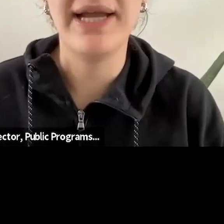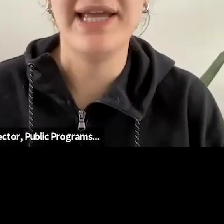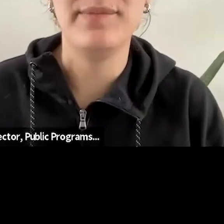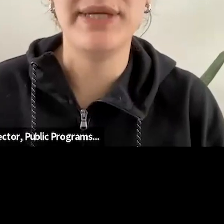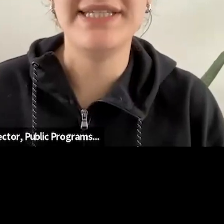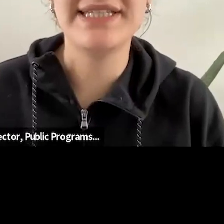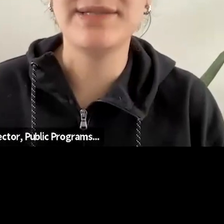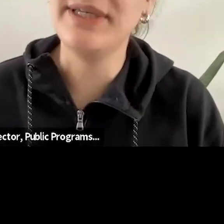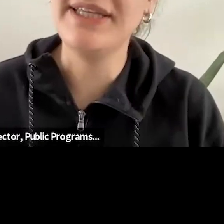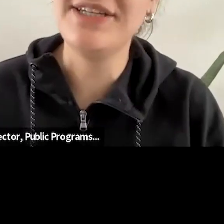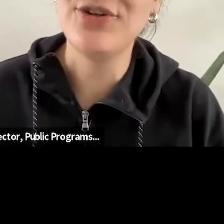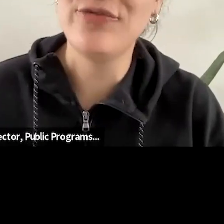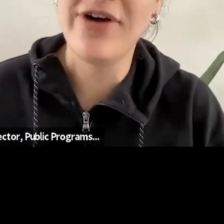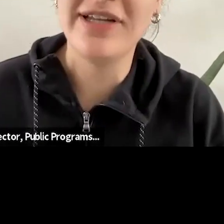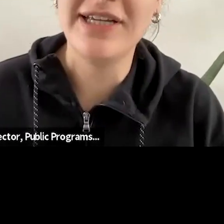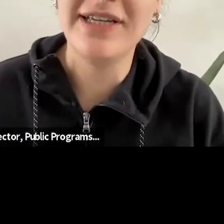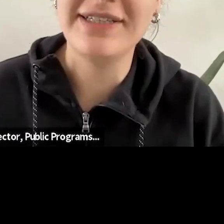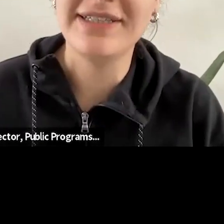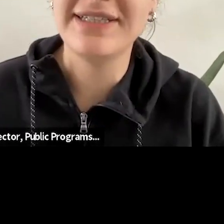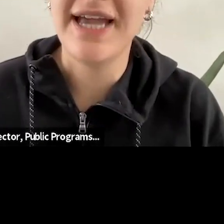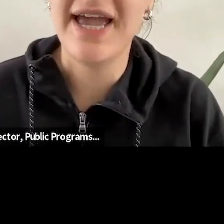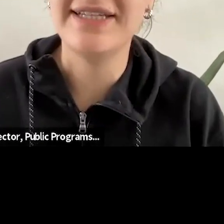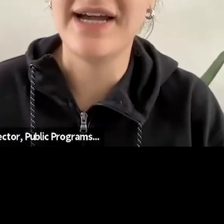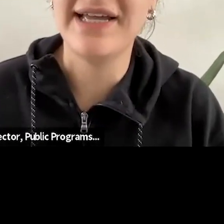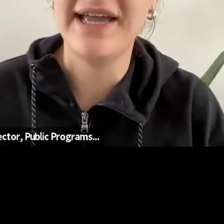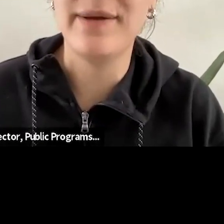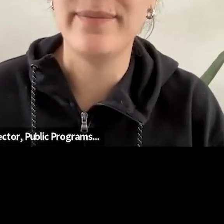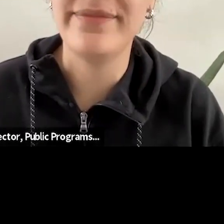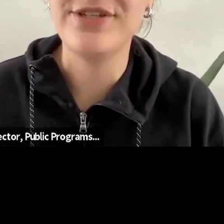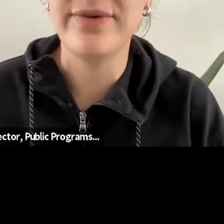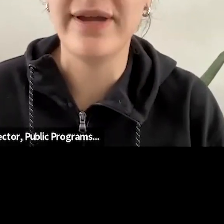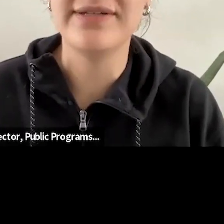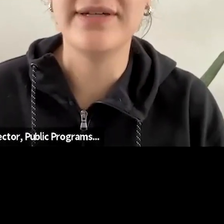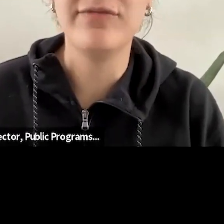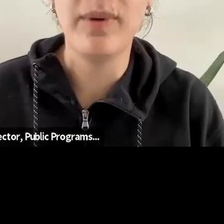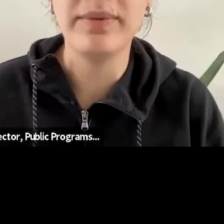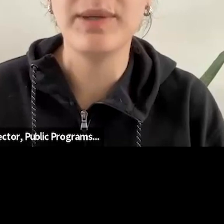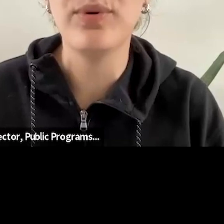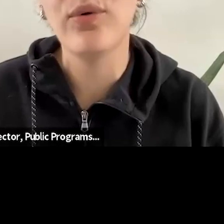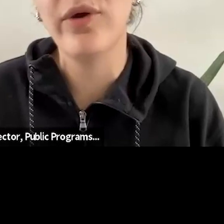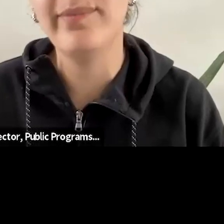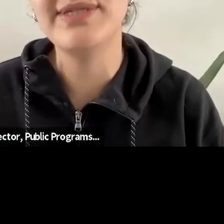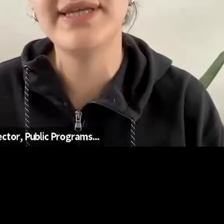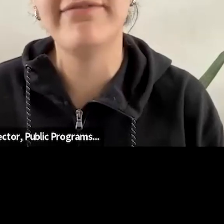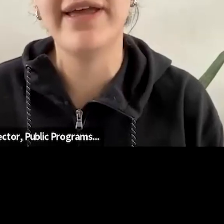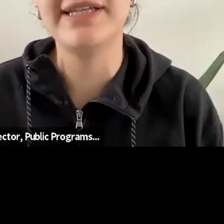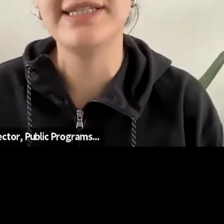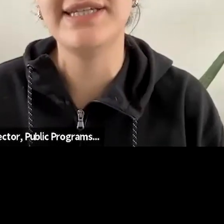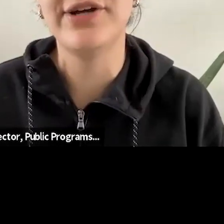My name is Camillia Shofani and I am the director of public programs and events